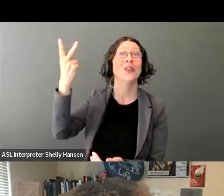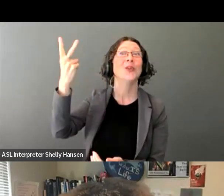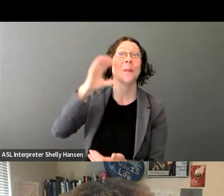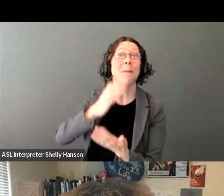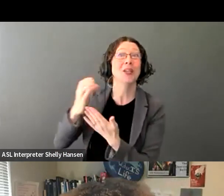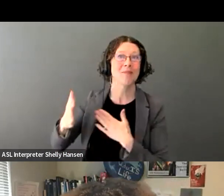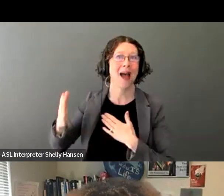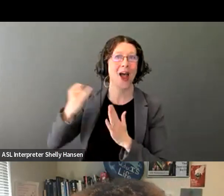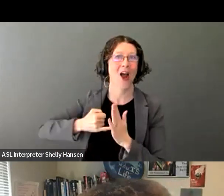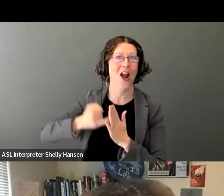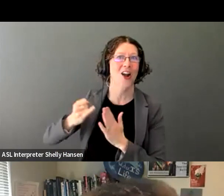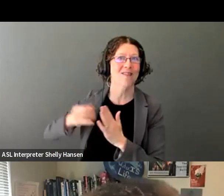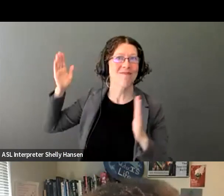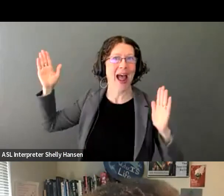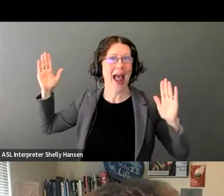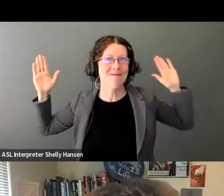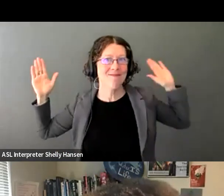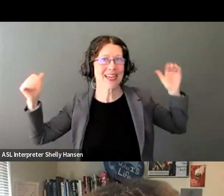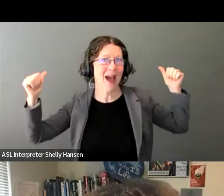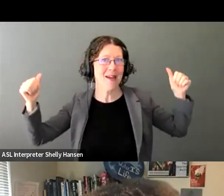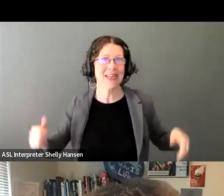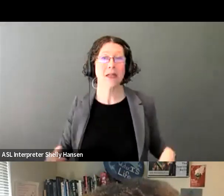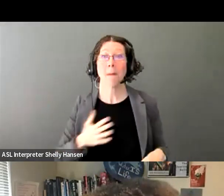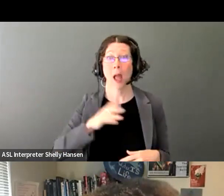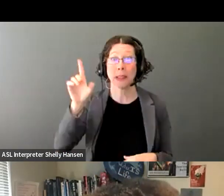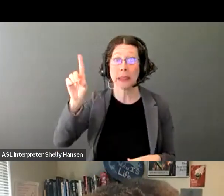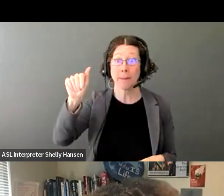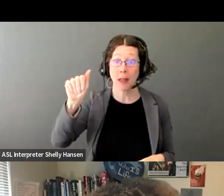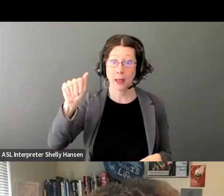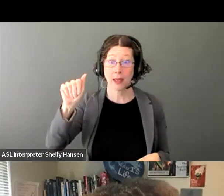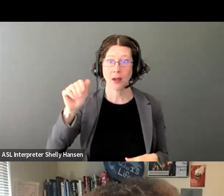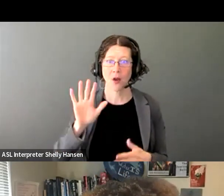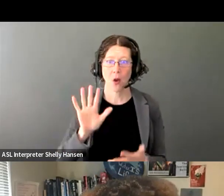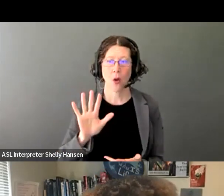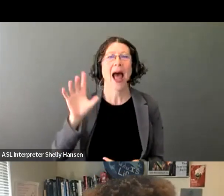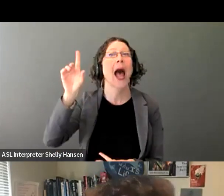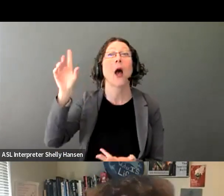For me, in terms of my disability, a lot of it -- I do visual art.